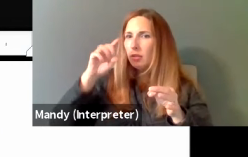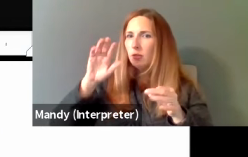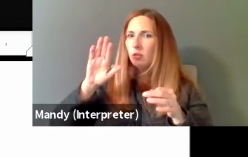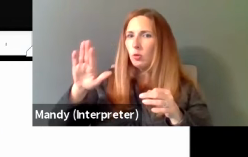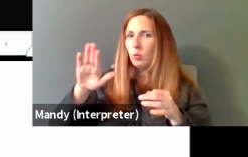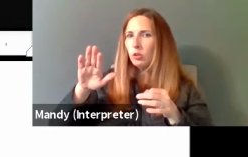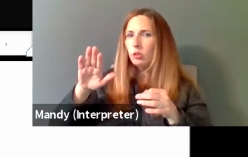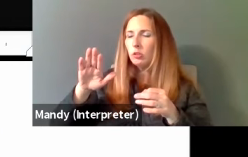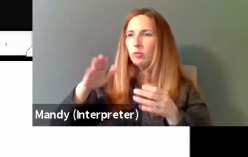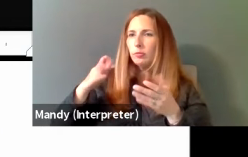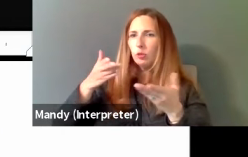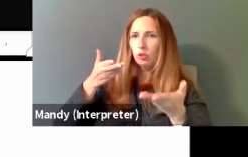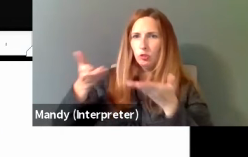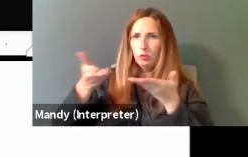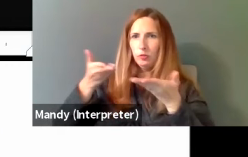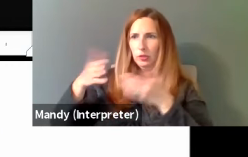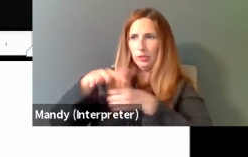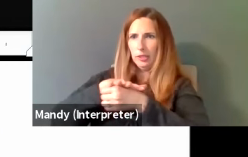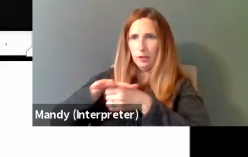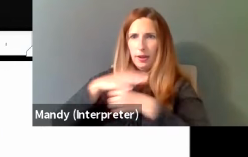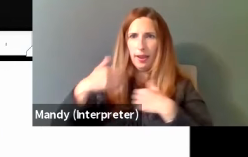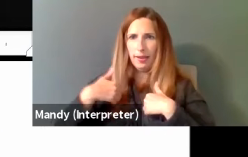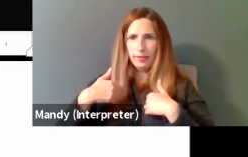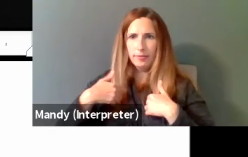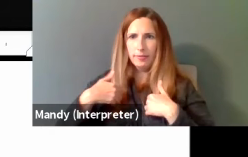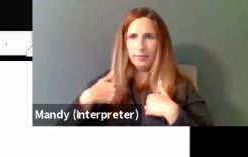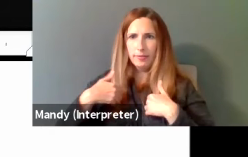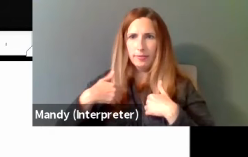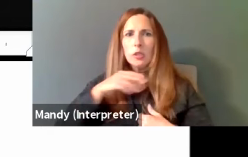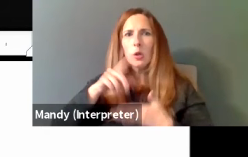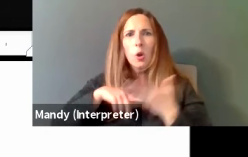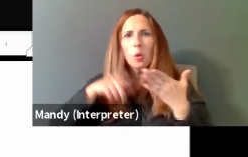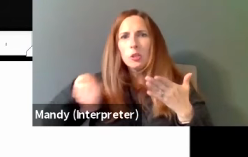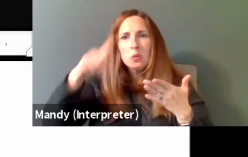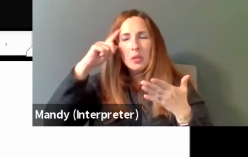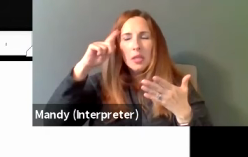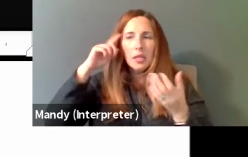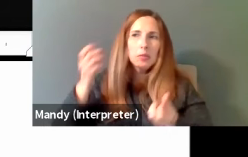in your current service population the current population that you serve